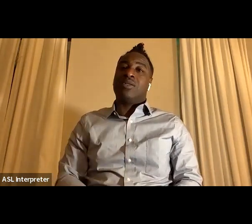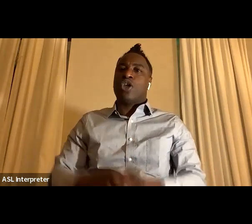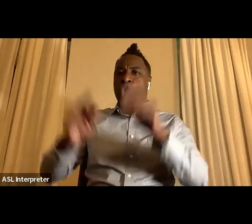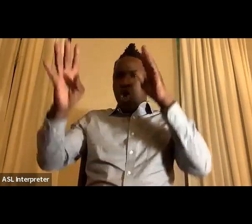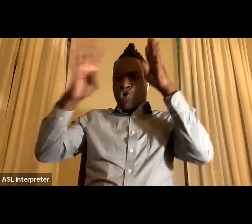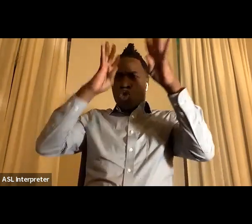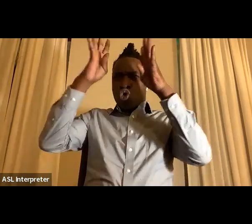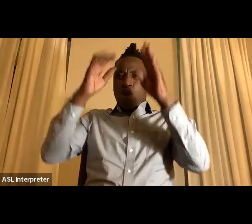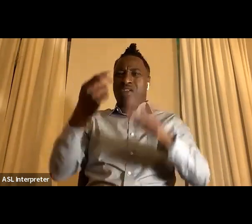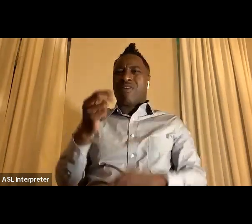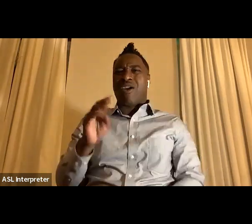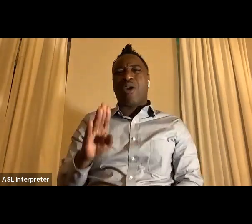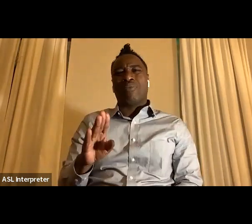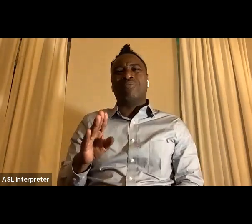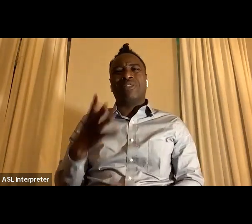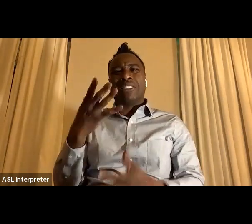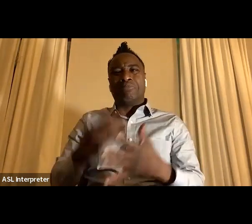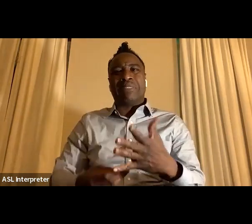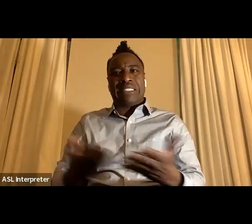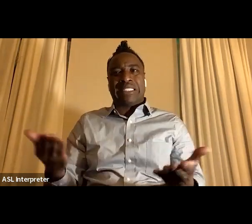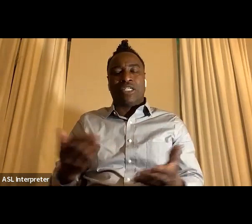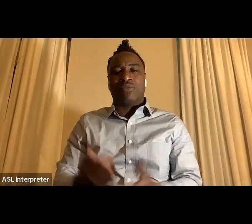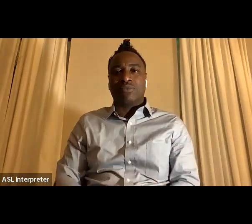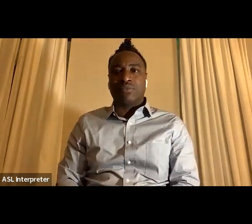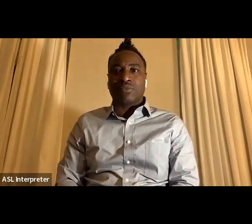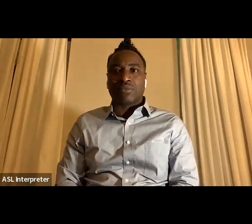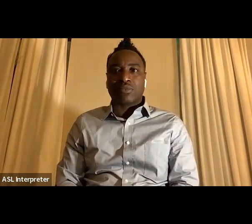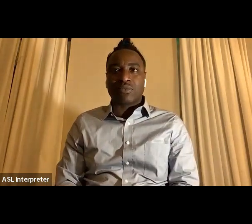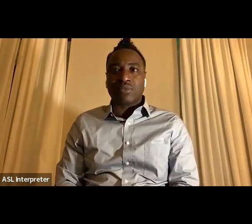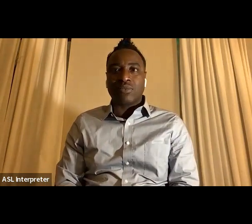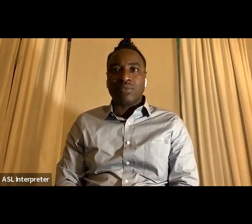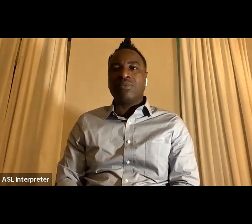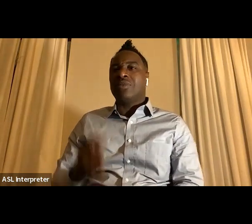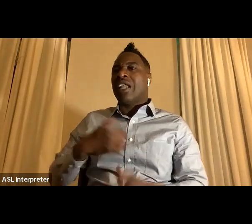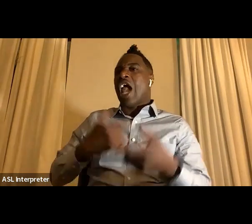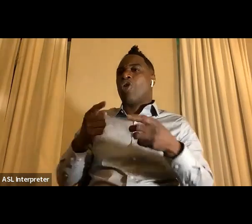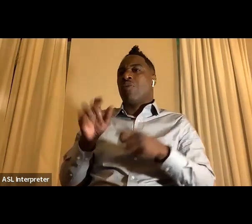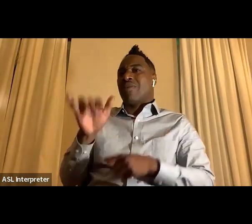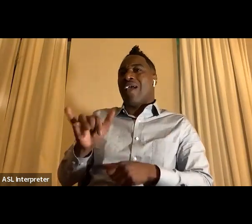Yeah, I definitely agree with that. It's like that's basically essentially what I was saying was like all the artists, friends